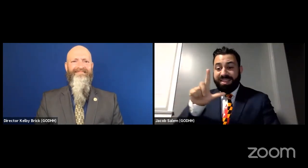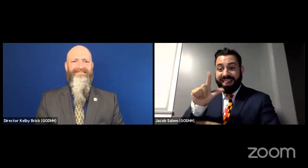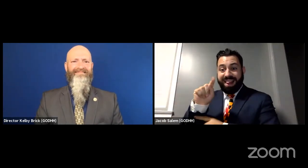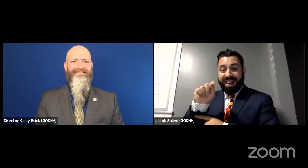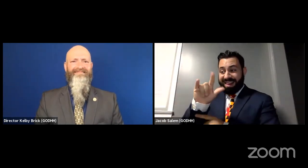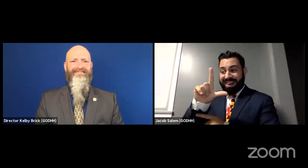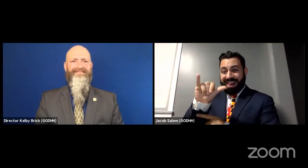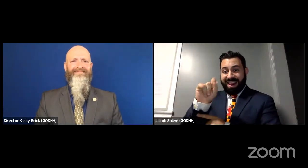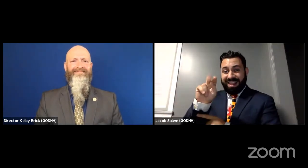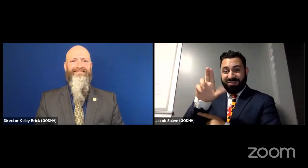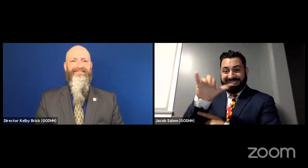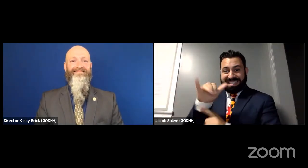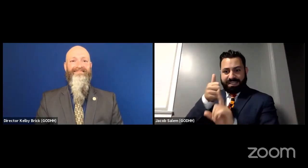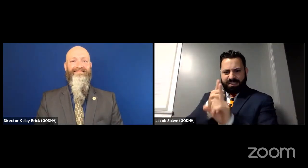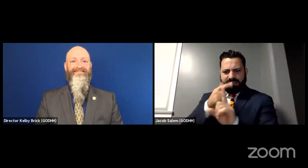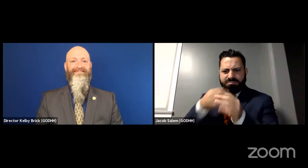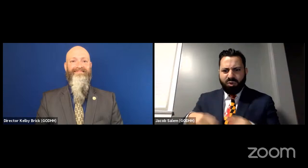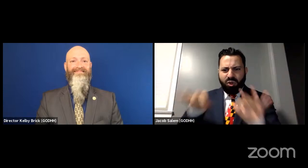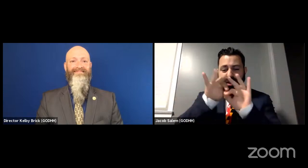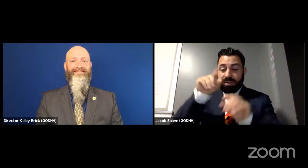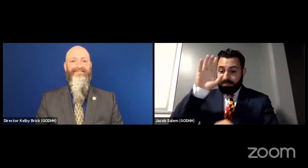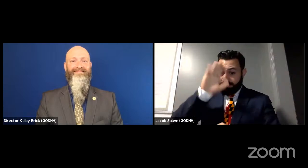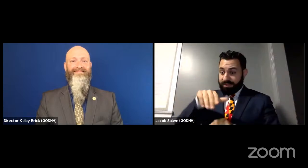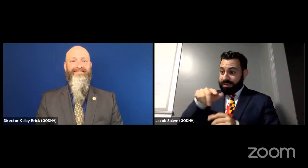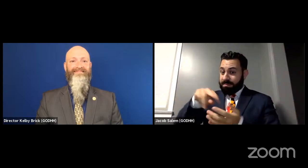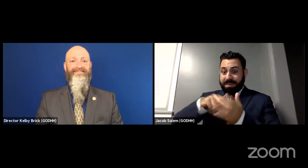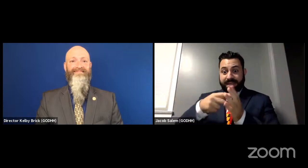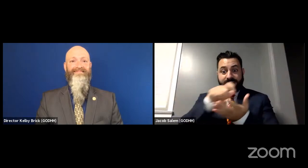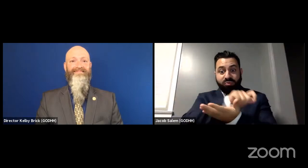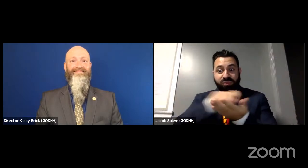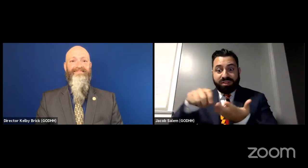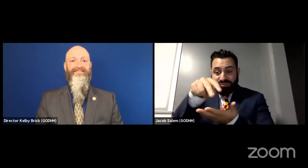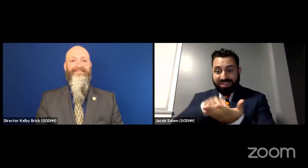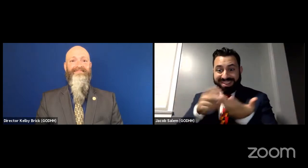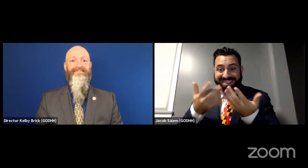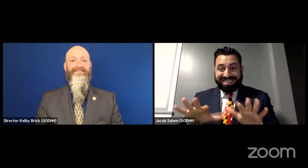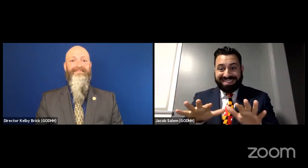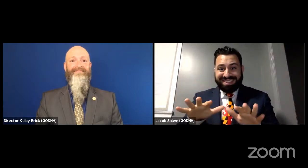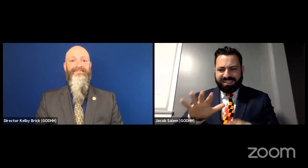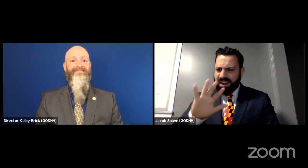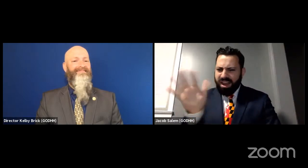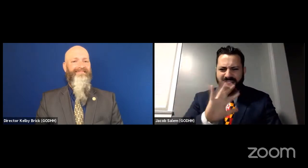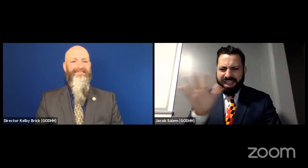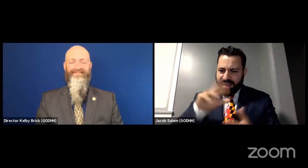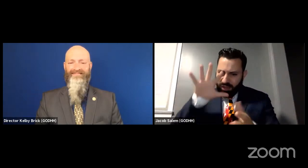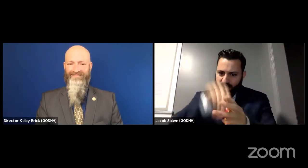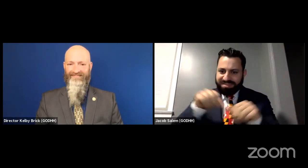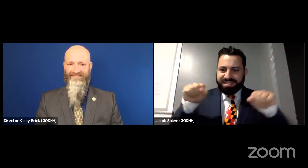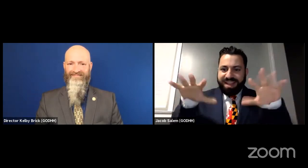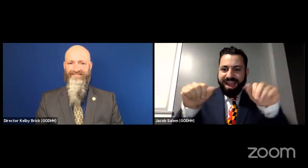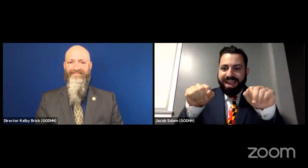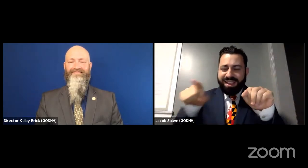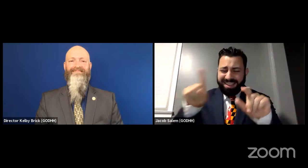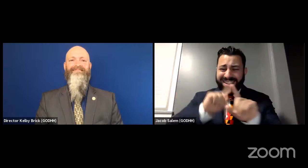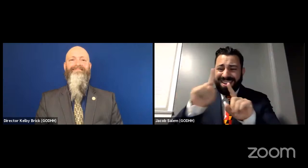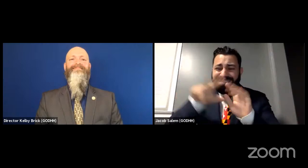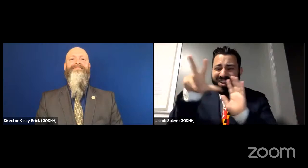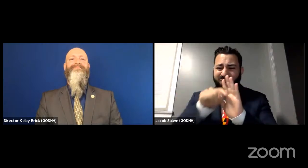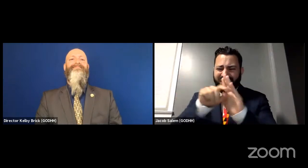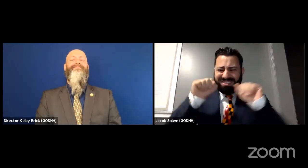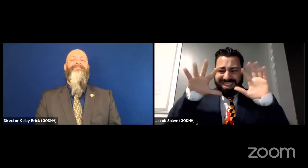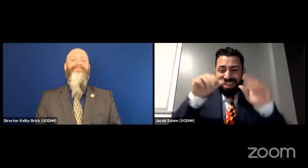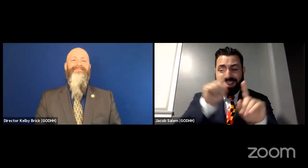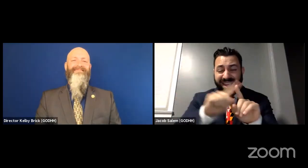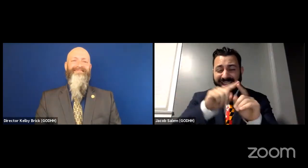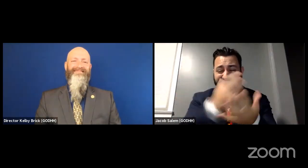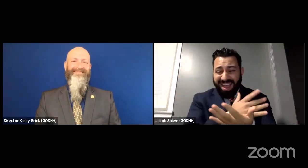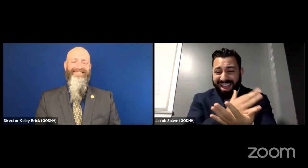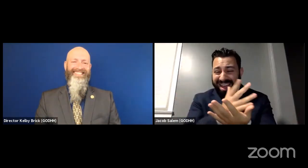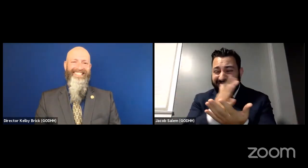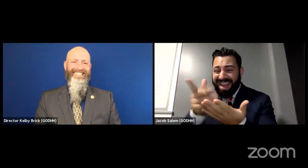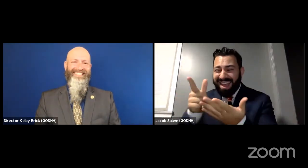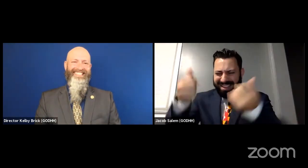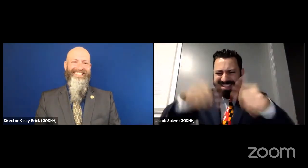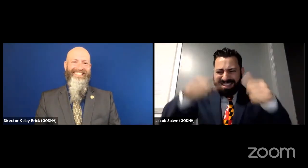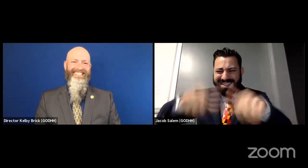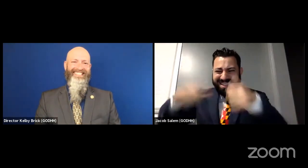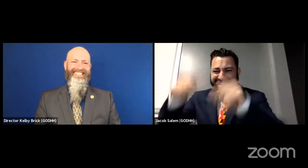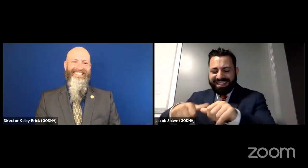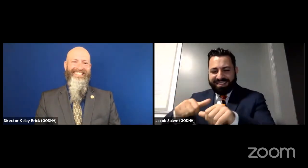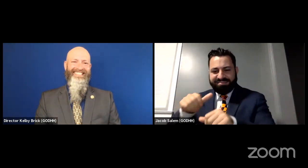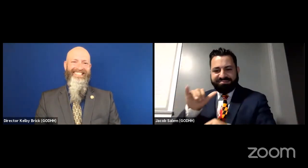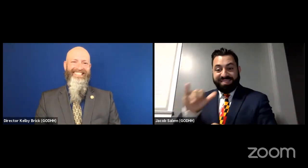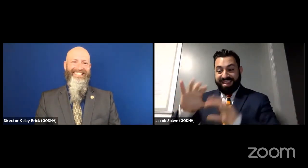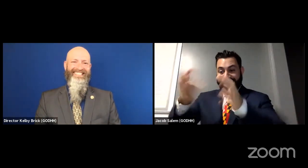informational blogs. We would like to recognize the importance of literacy. Again, not only